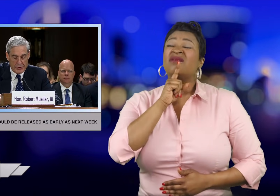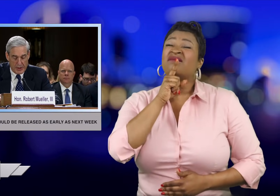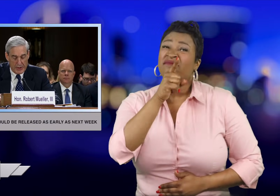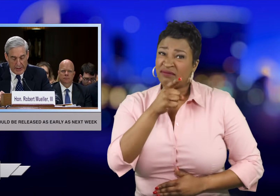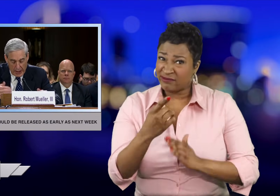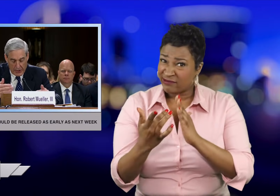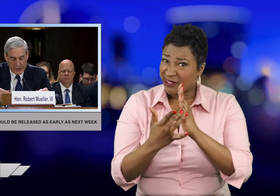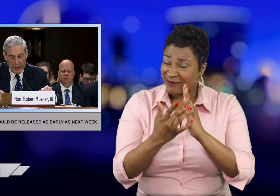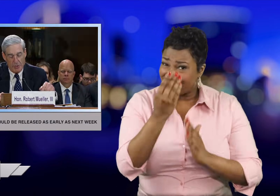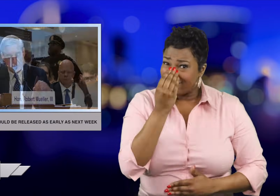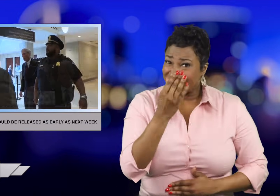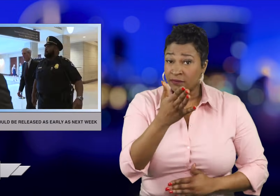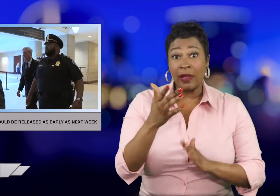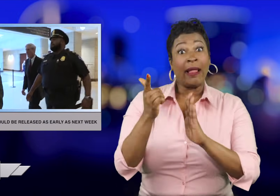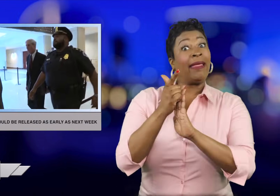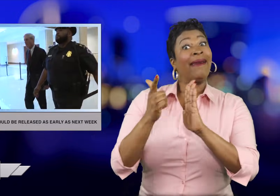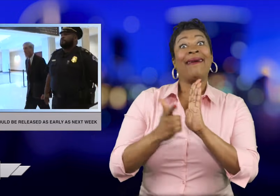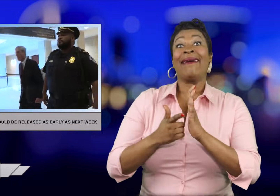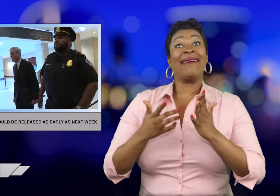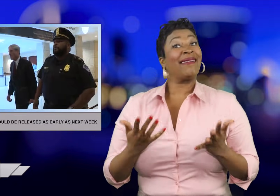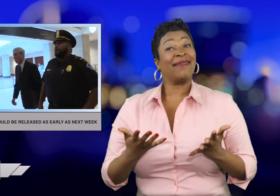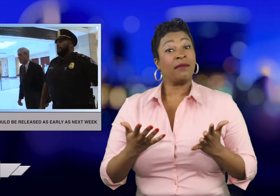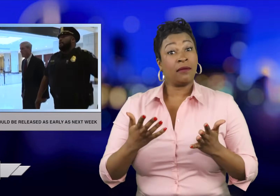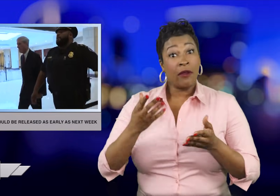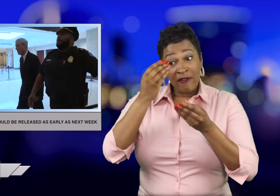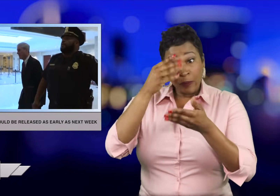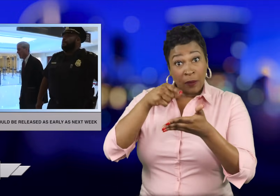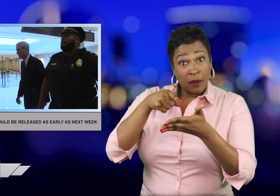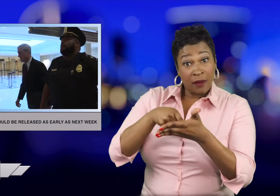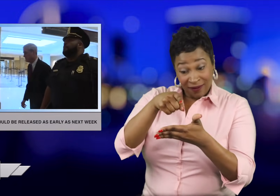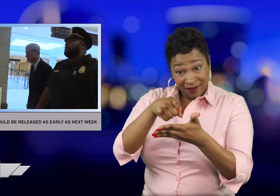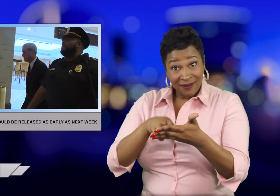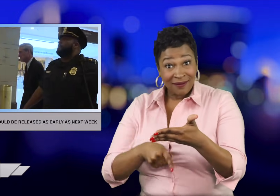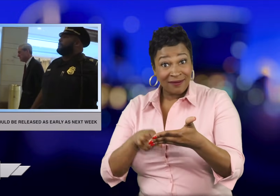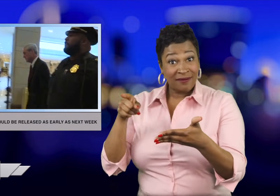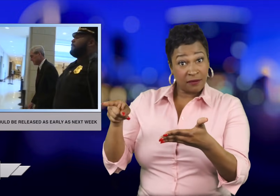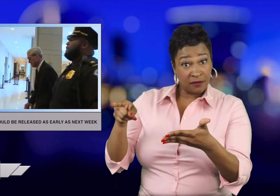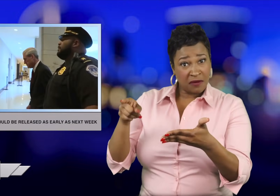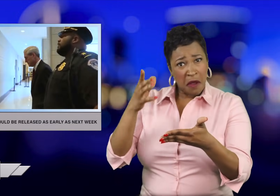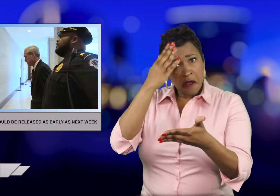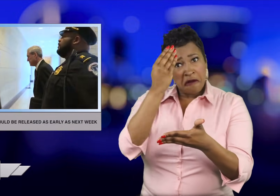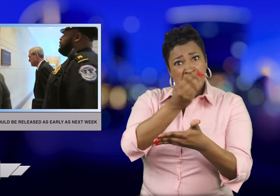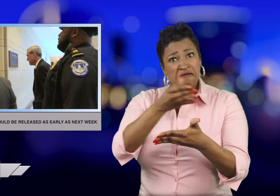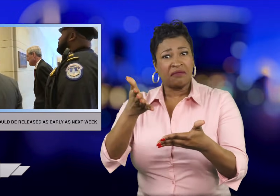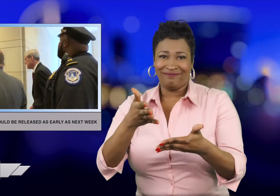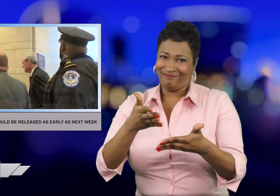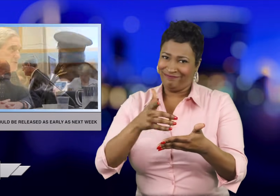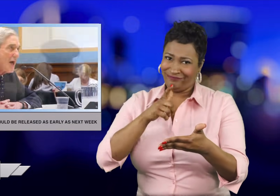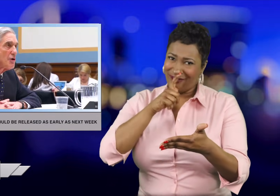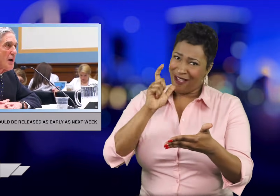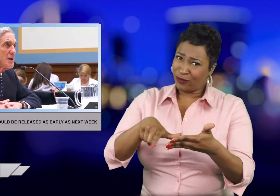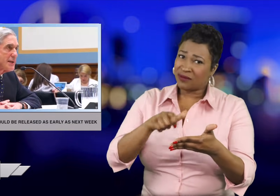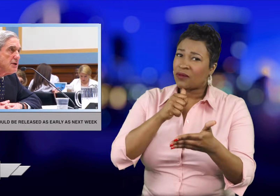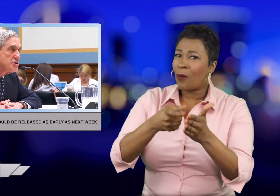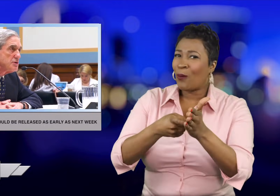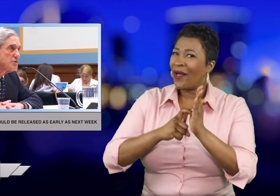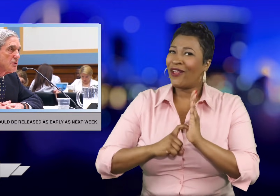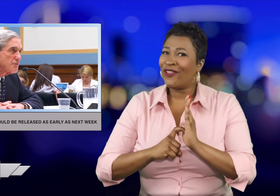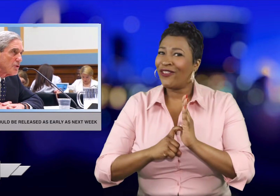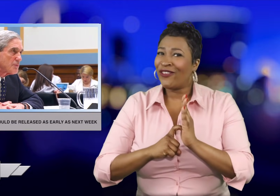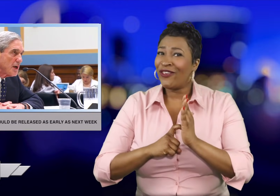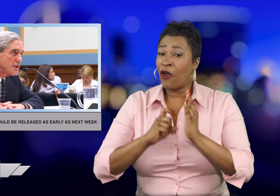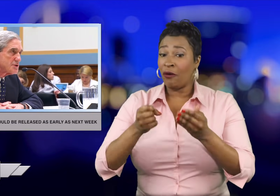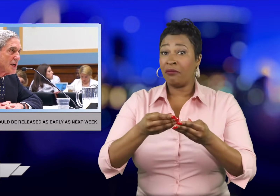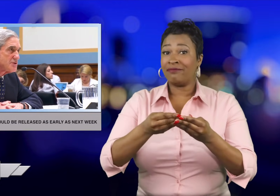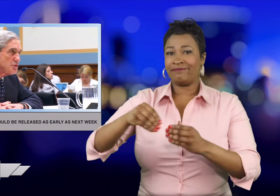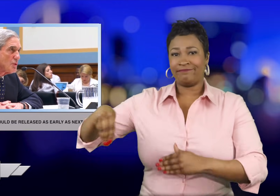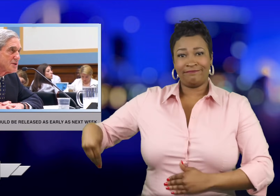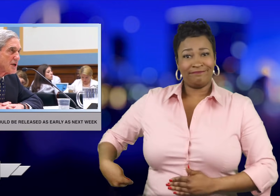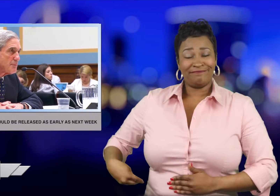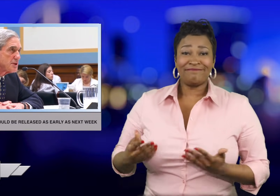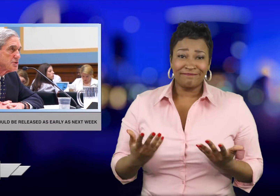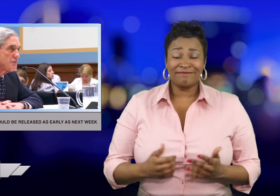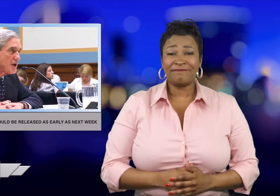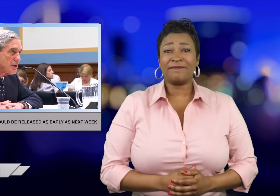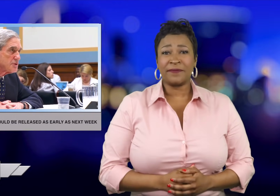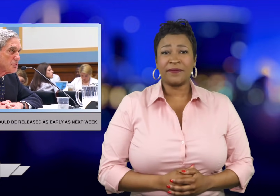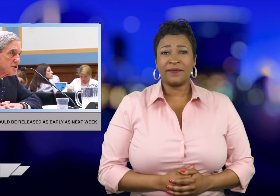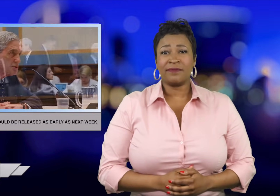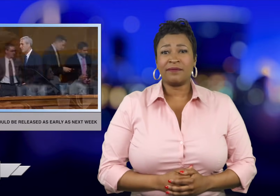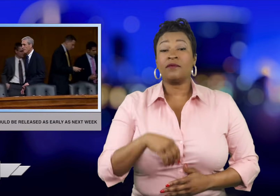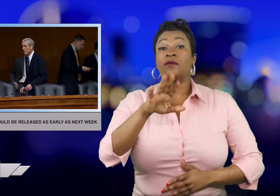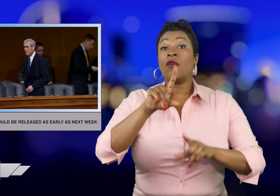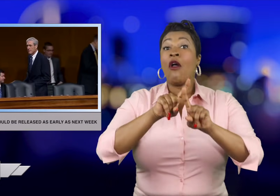Legally he doesn't have to disclose any of it.